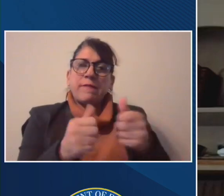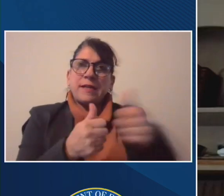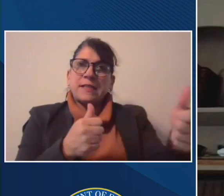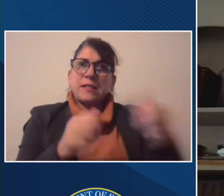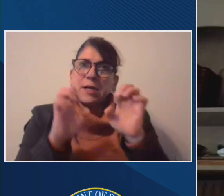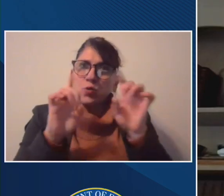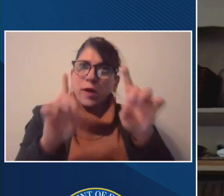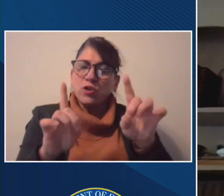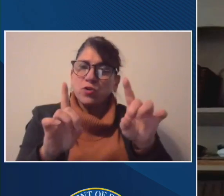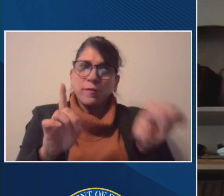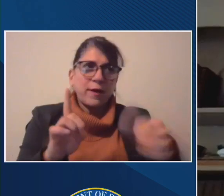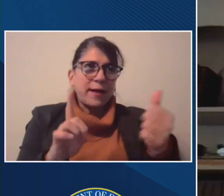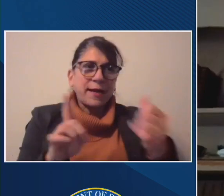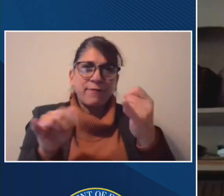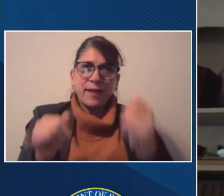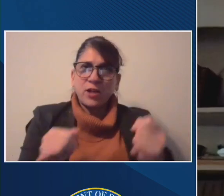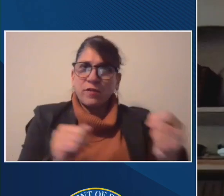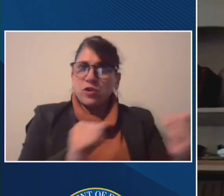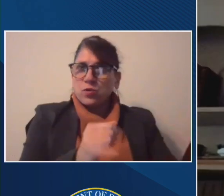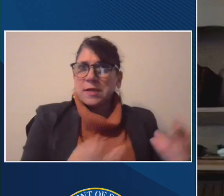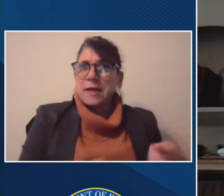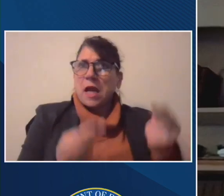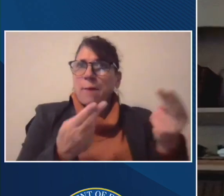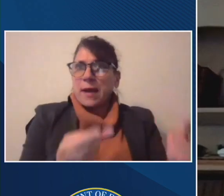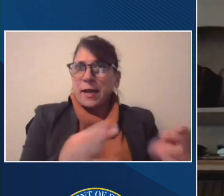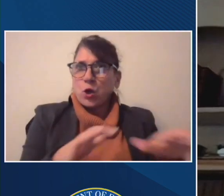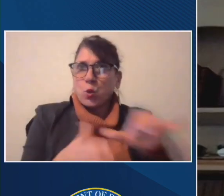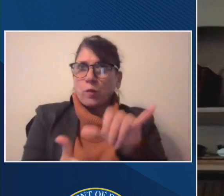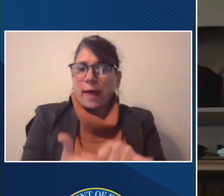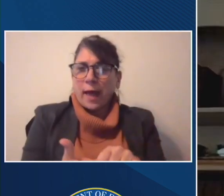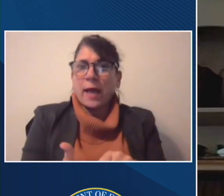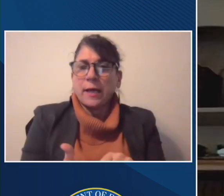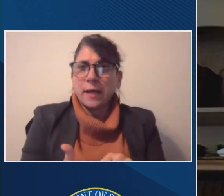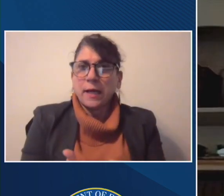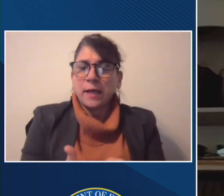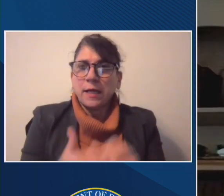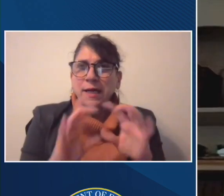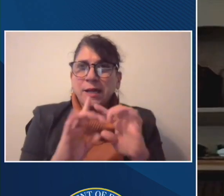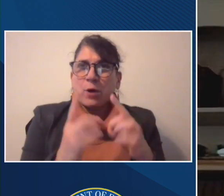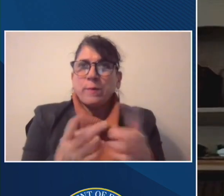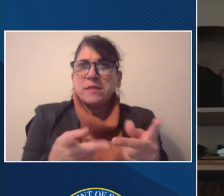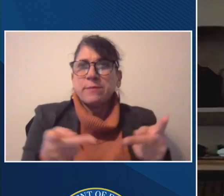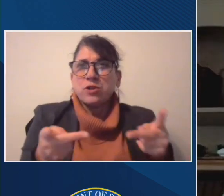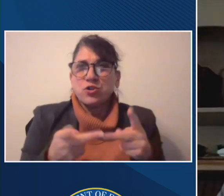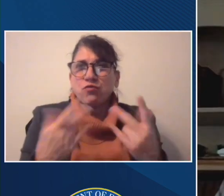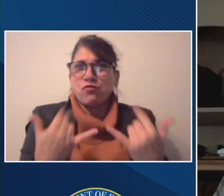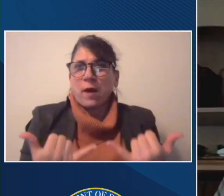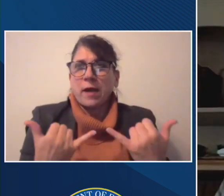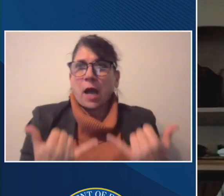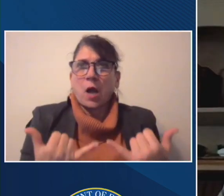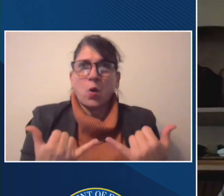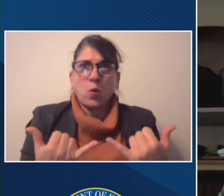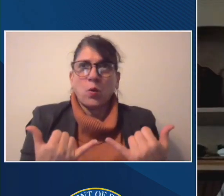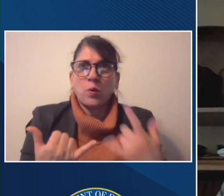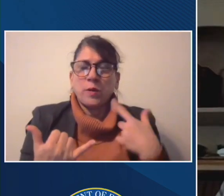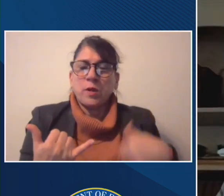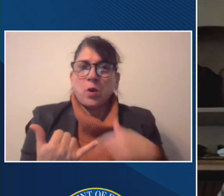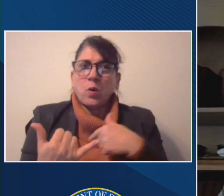the individuals who might be nominated to do that. The Department's position at this point is that we have a number of